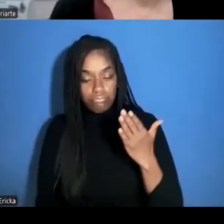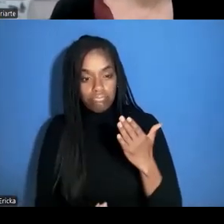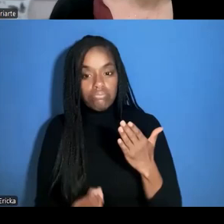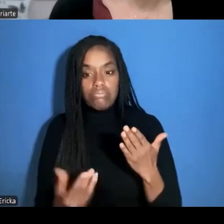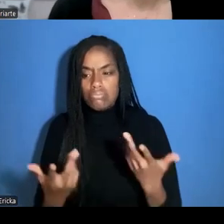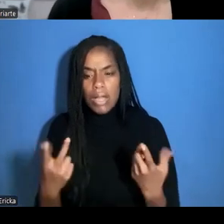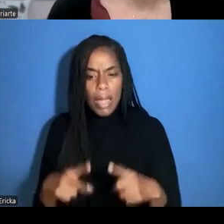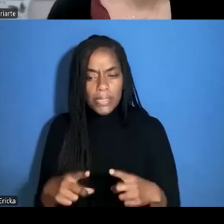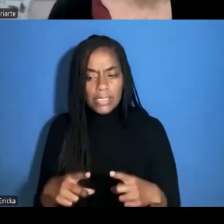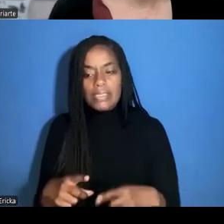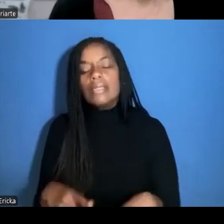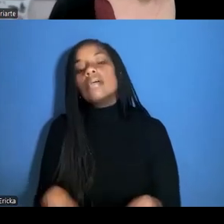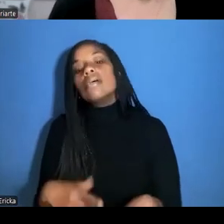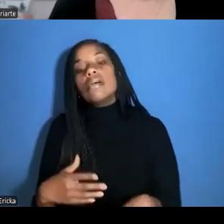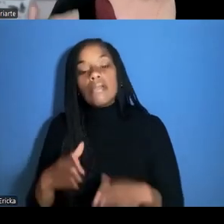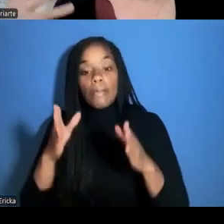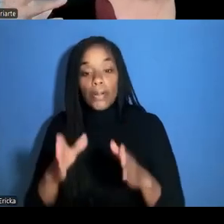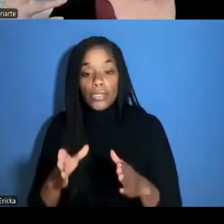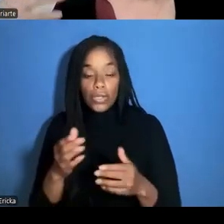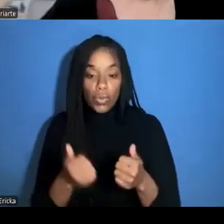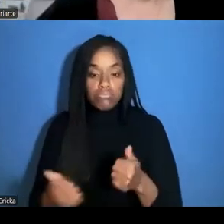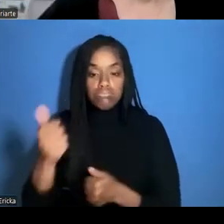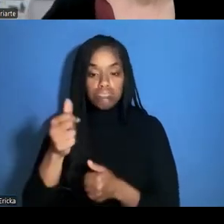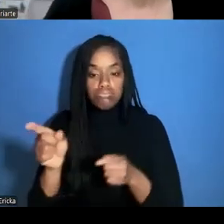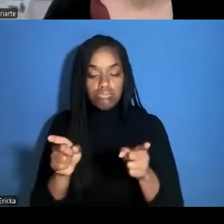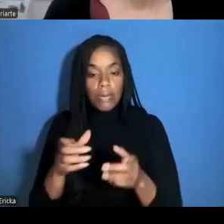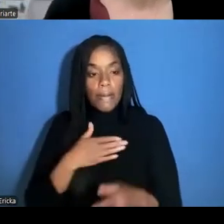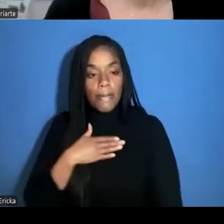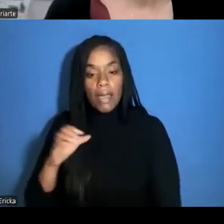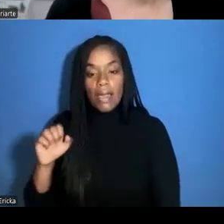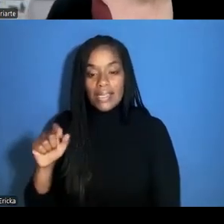whoever that happens to be, can use funds from the CalAble account